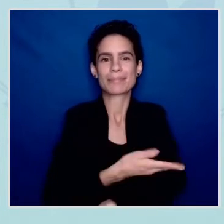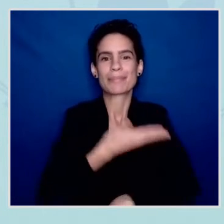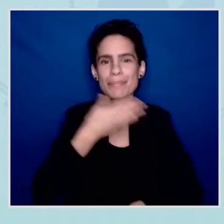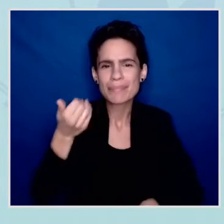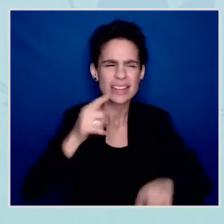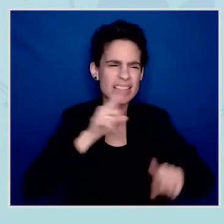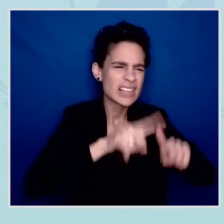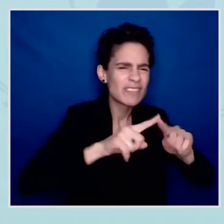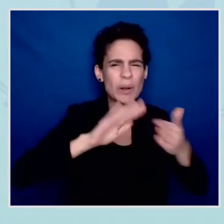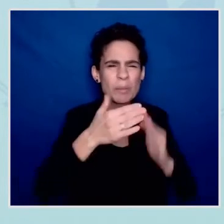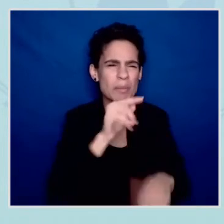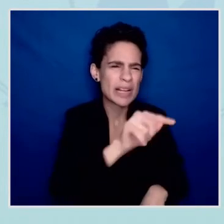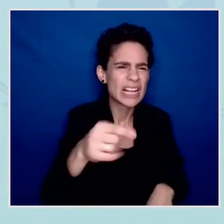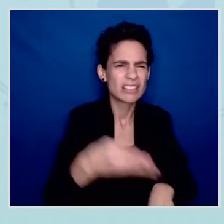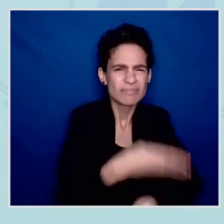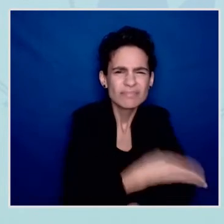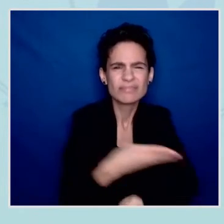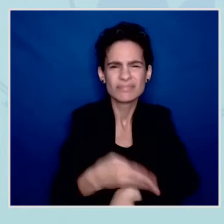EXCEPTIONAL AND DIVERSE TEAM